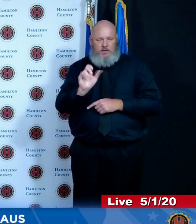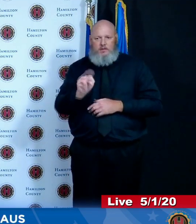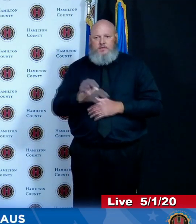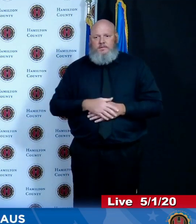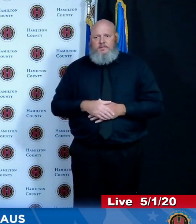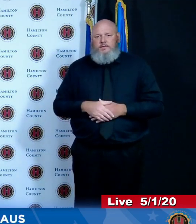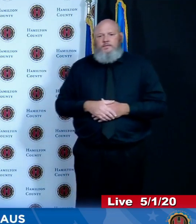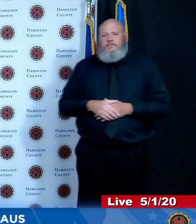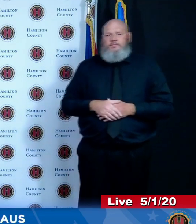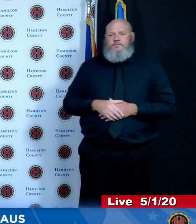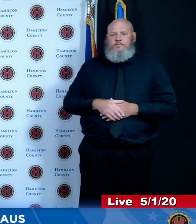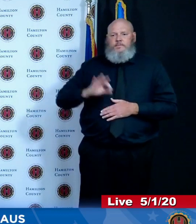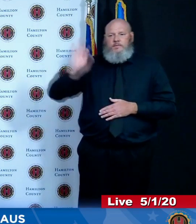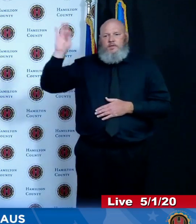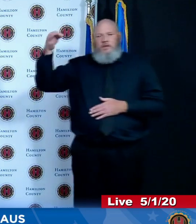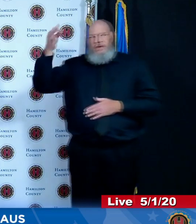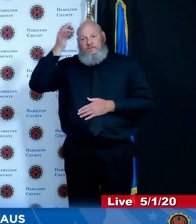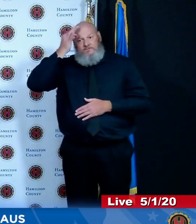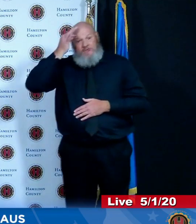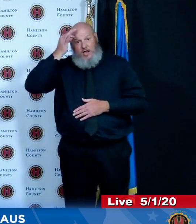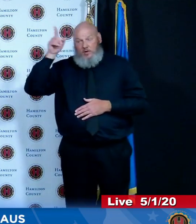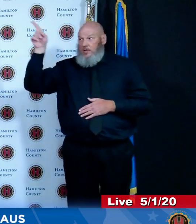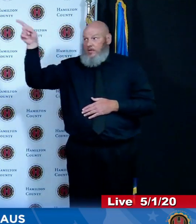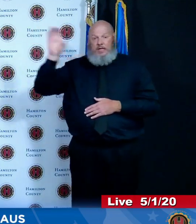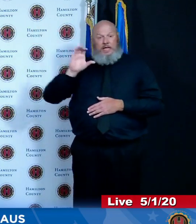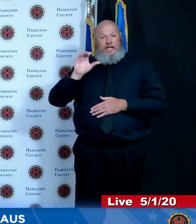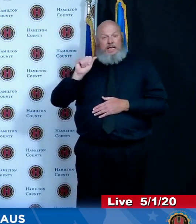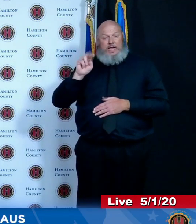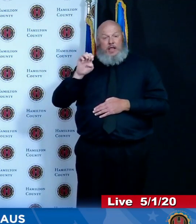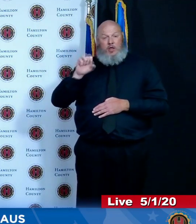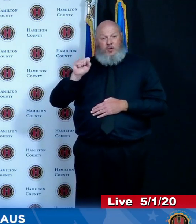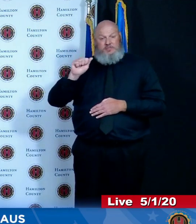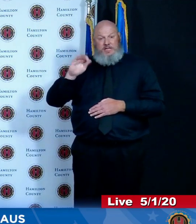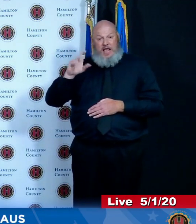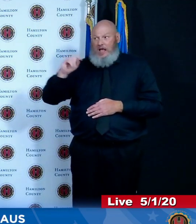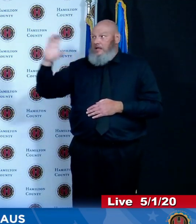leave dollars on the table and so we've already talked about some of the the PPE